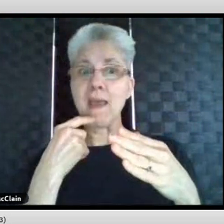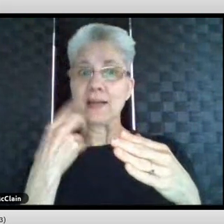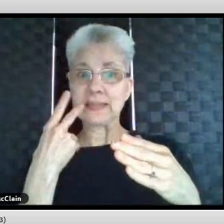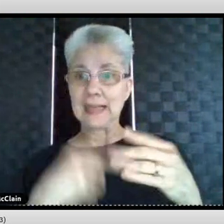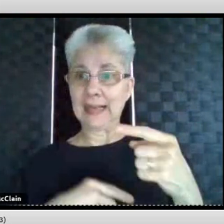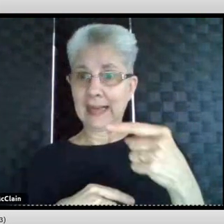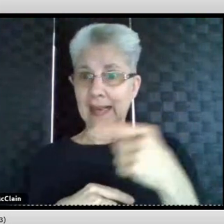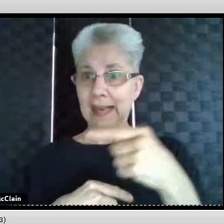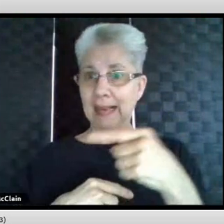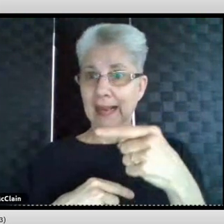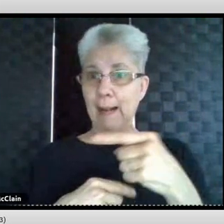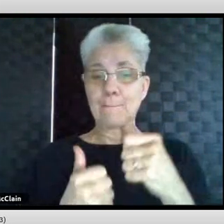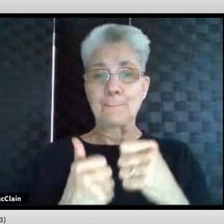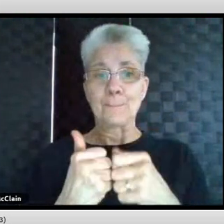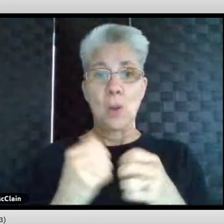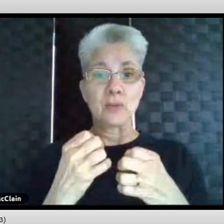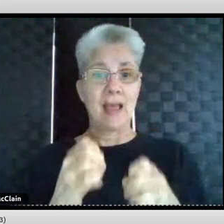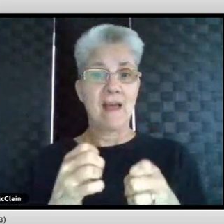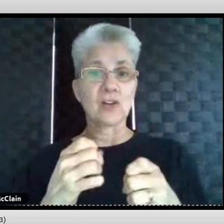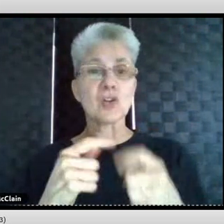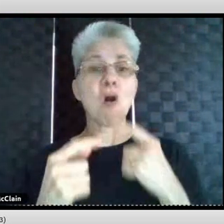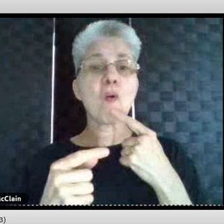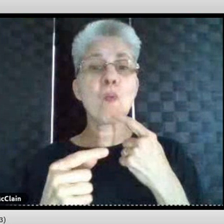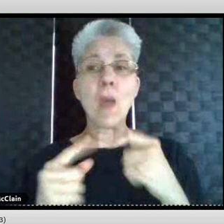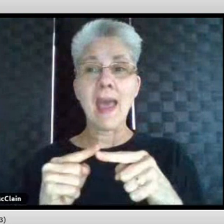the bulk of our efforts are in red, so many times,